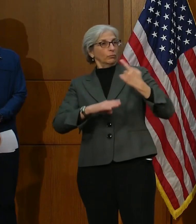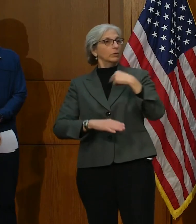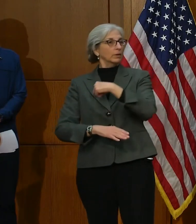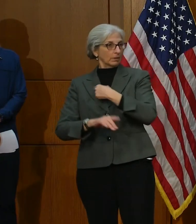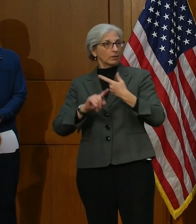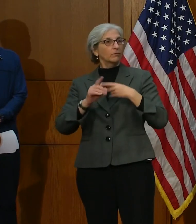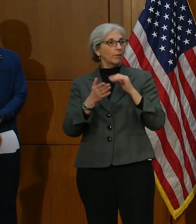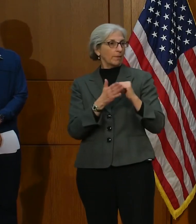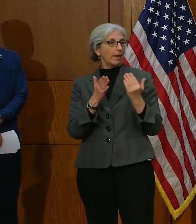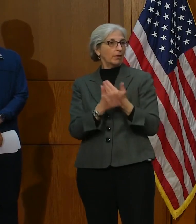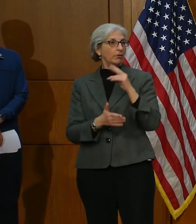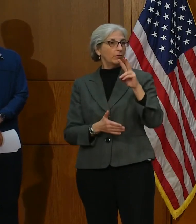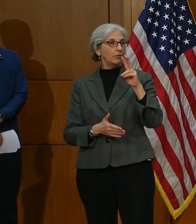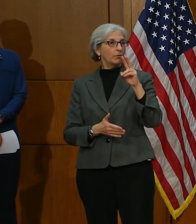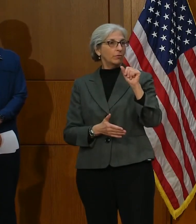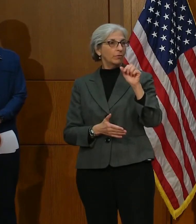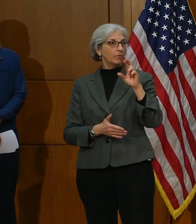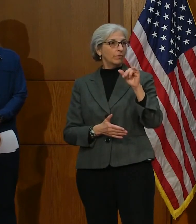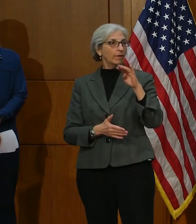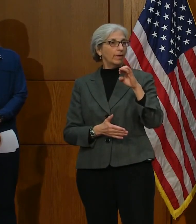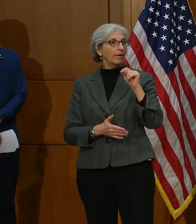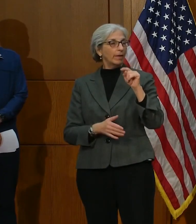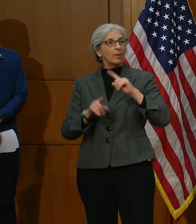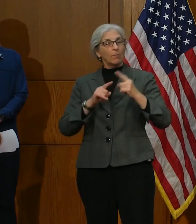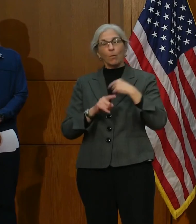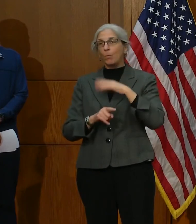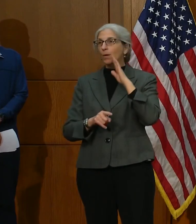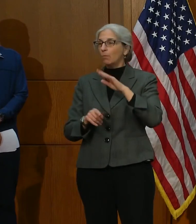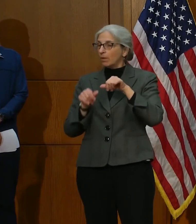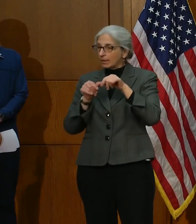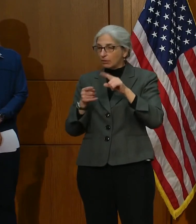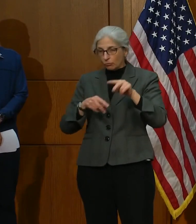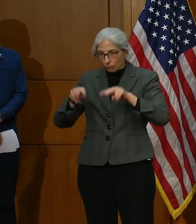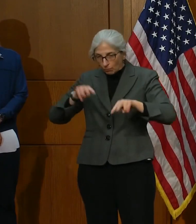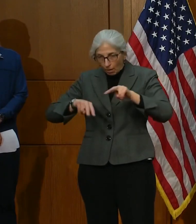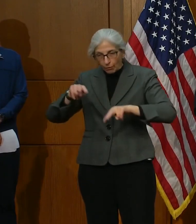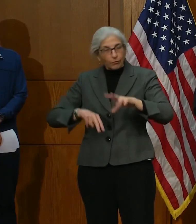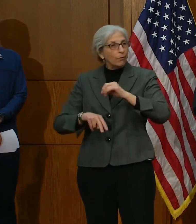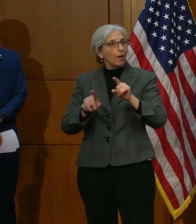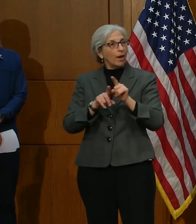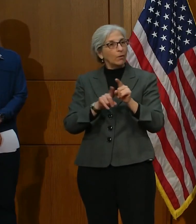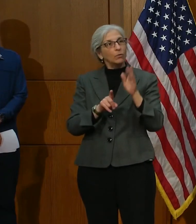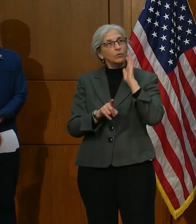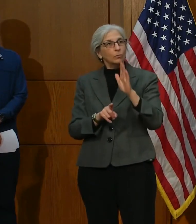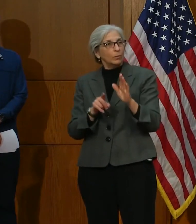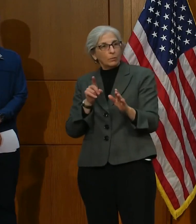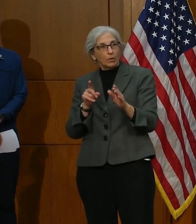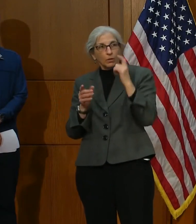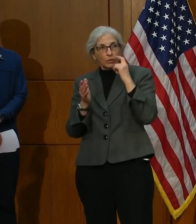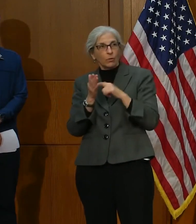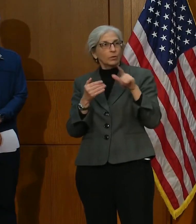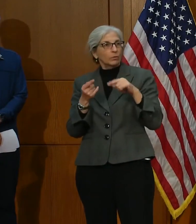DATA TELLS US RIGHT NOW WE CAN RELY ON THE VACCINE TO CONTINUE, UH, PROTECTING US FROM THAT VARIANT, BUT WE WILL CONTINUE TO MONITOR IN DC ELLIS WILL